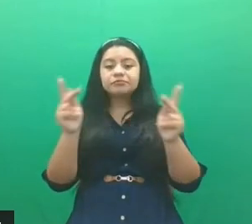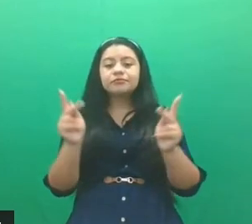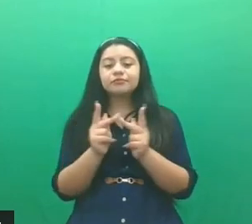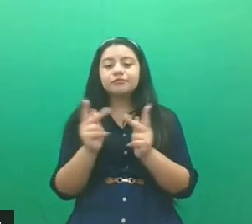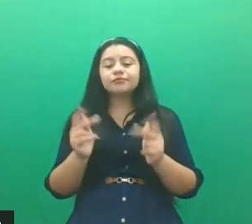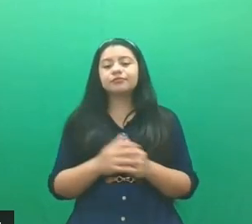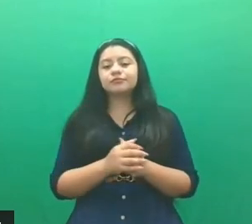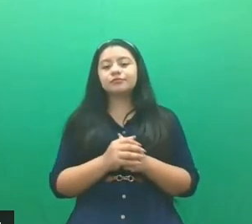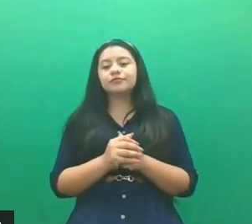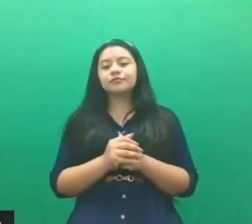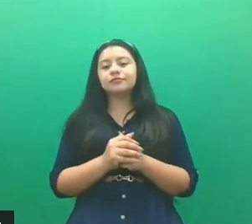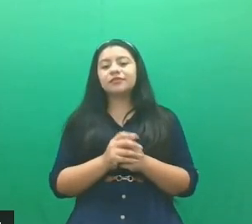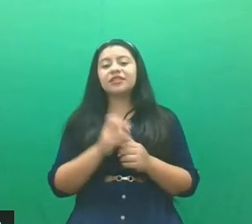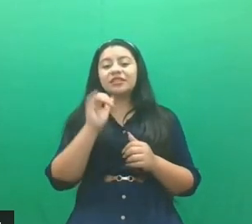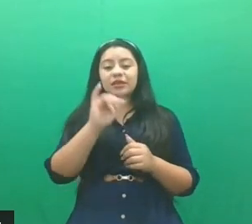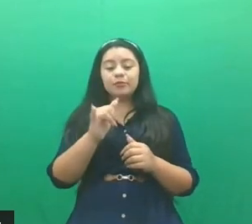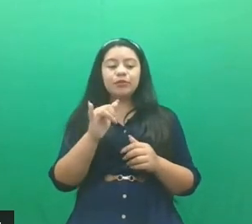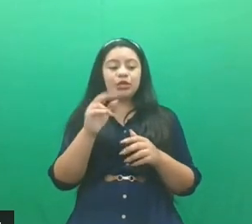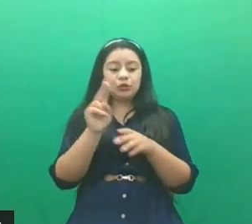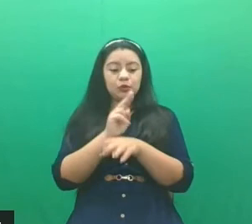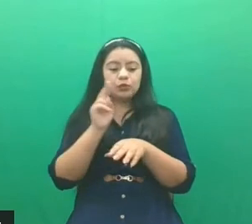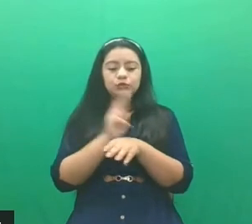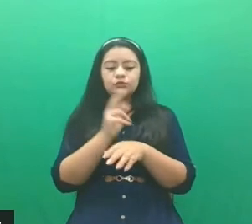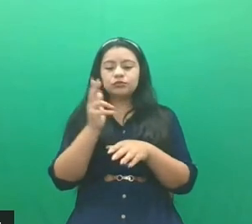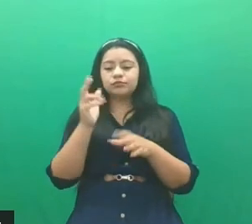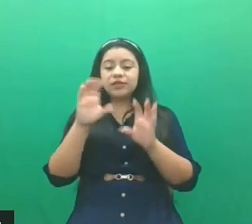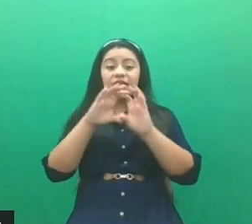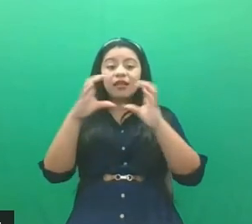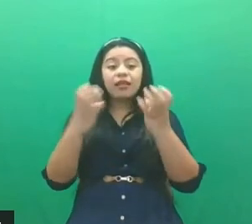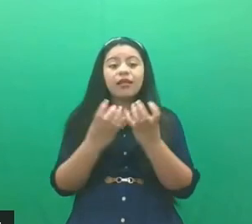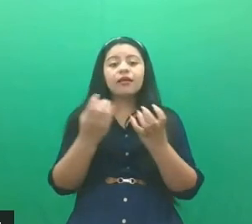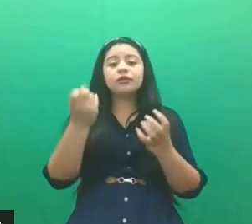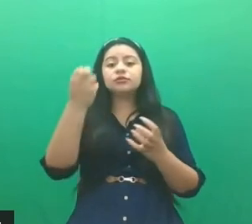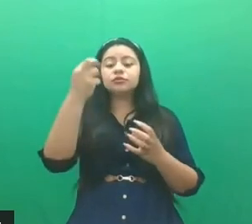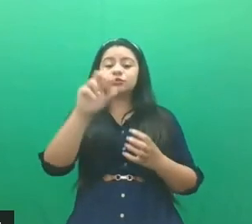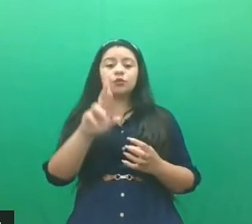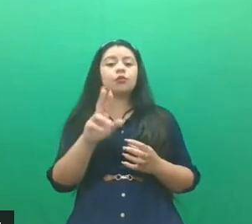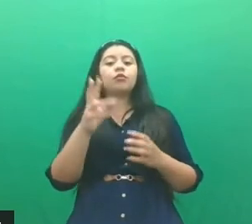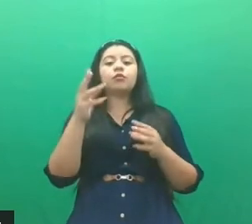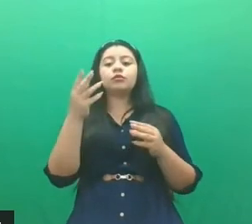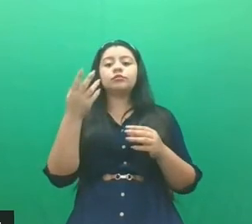could be used in a study table and gallery could be projected on the side of the building outside